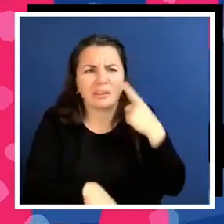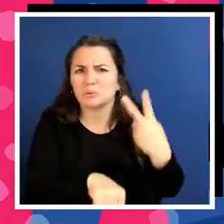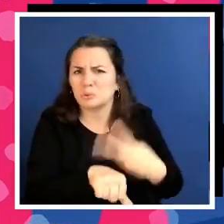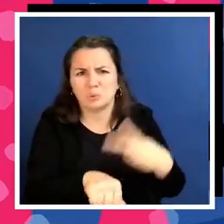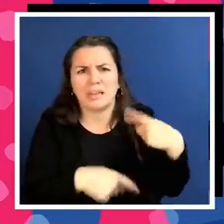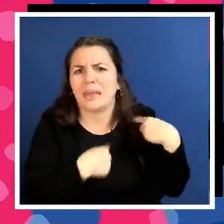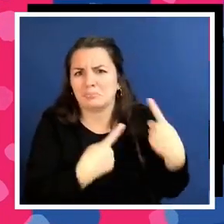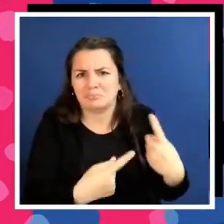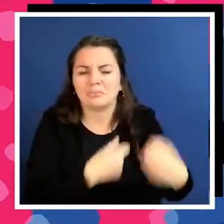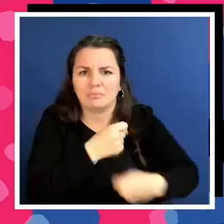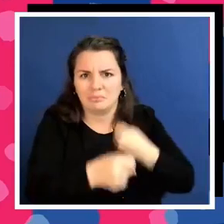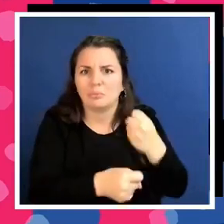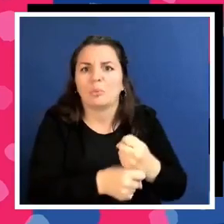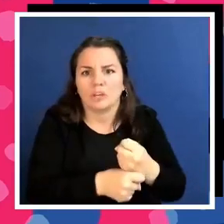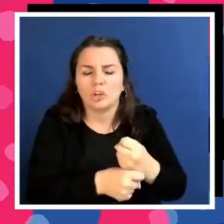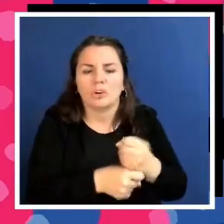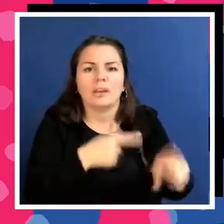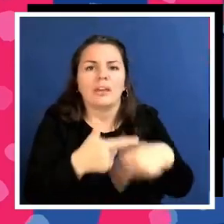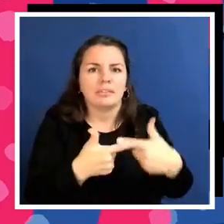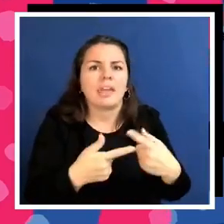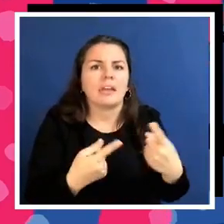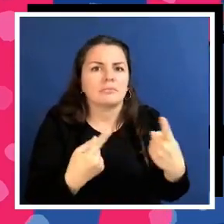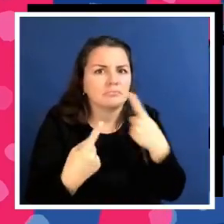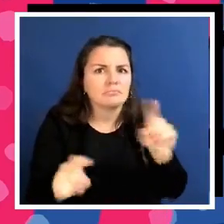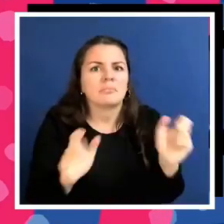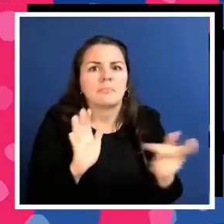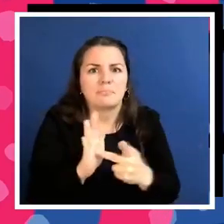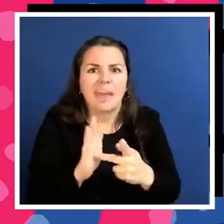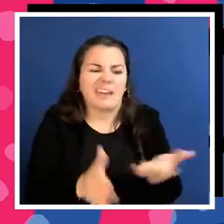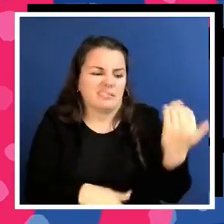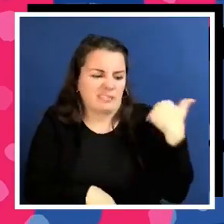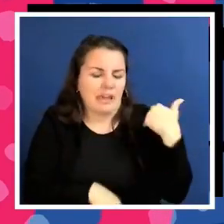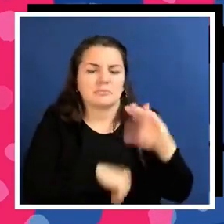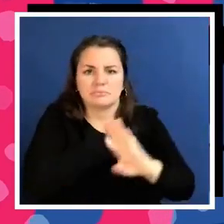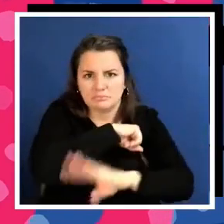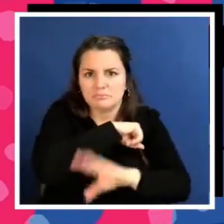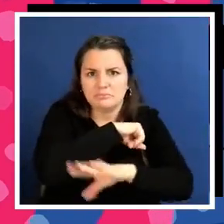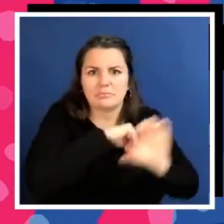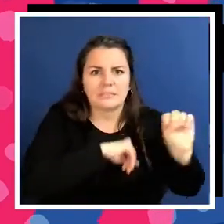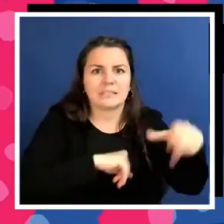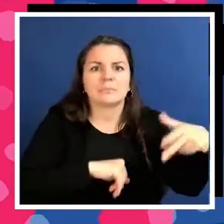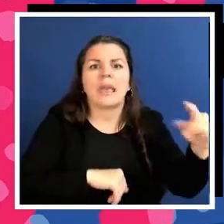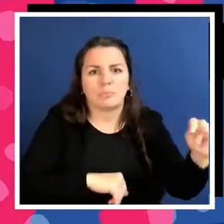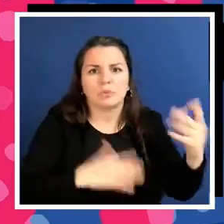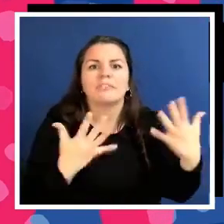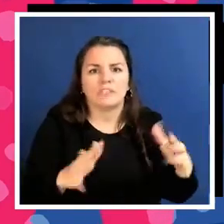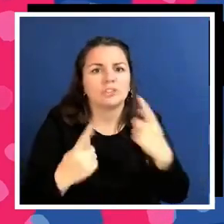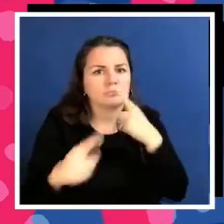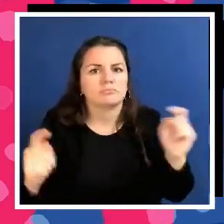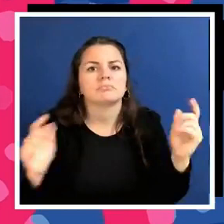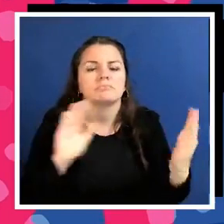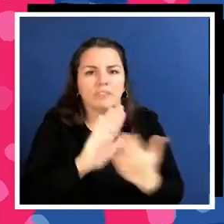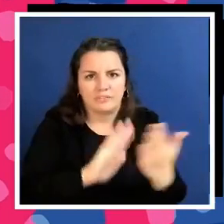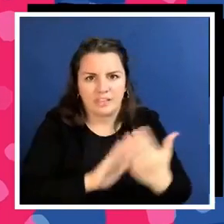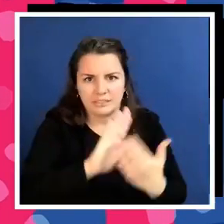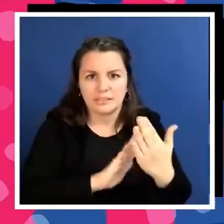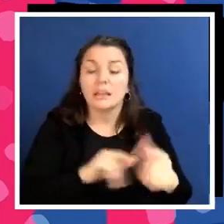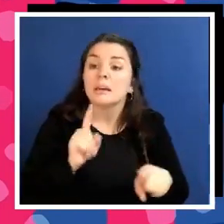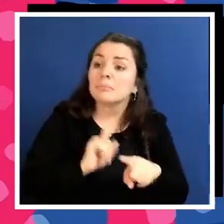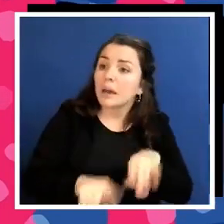HAVE LIMITED QUARANTINES, TWO